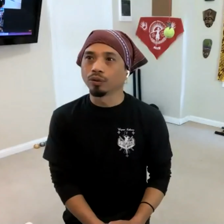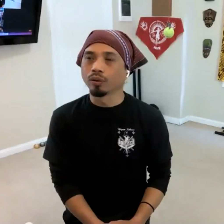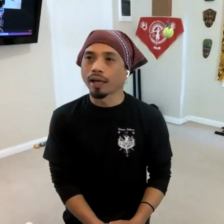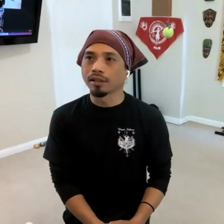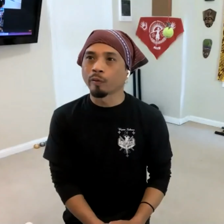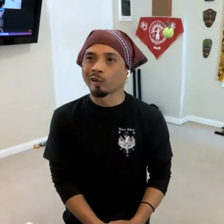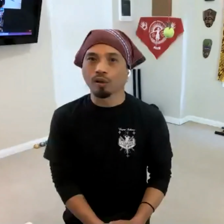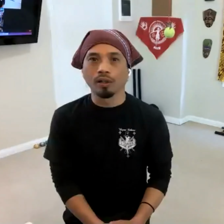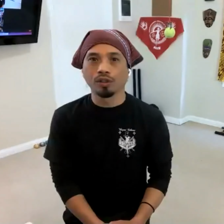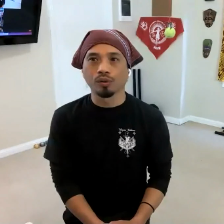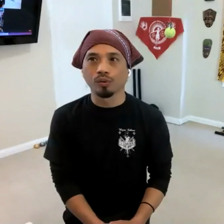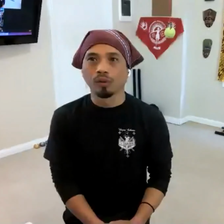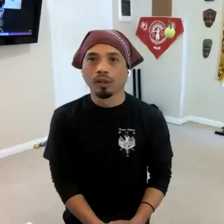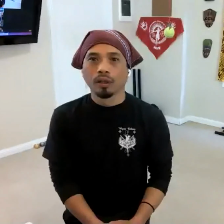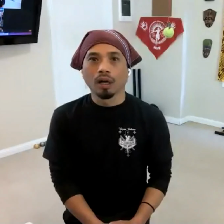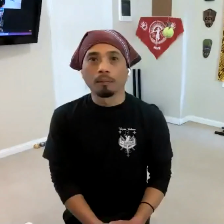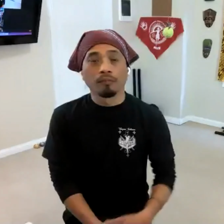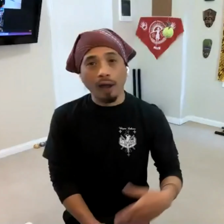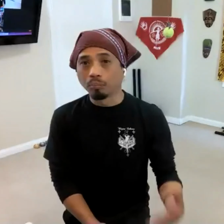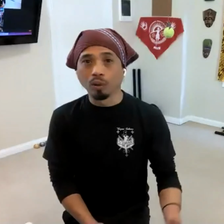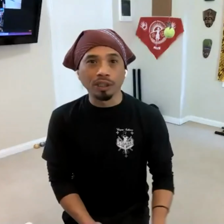SO I'VE BEEN DOING THAT AND UTILIZING THE MARTIAL ARTS TO